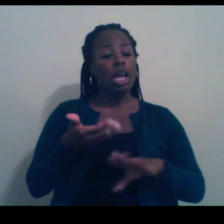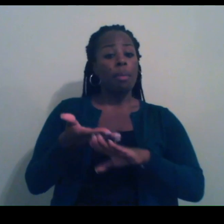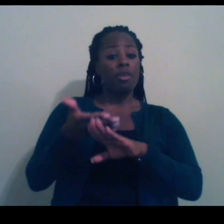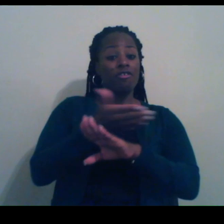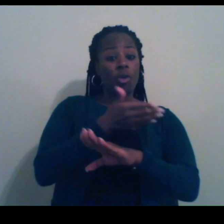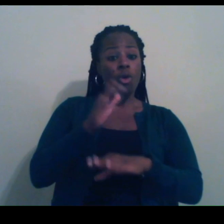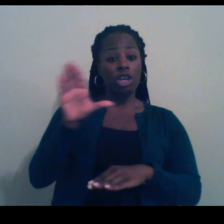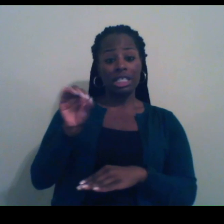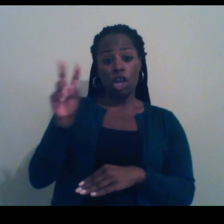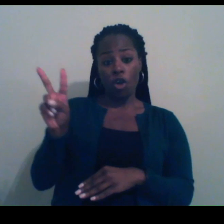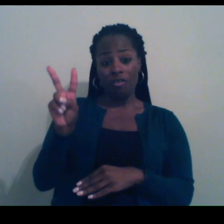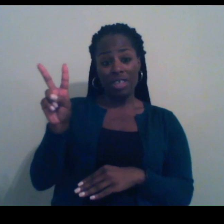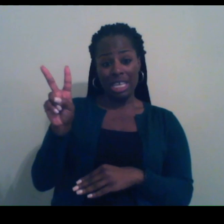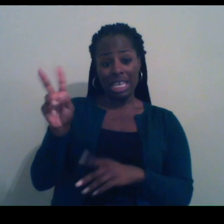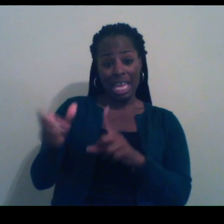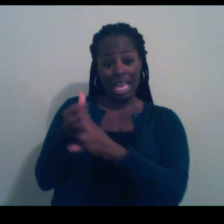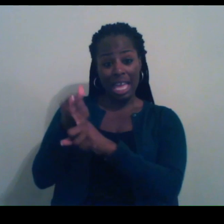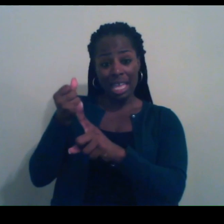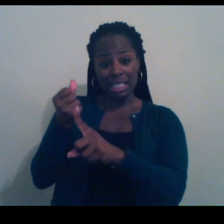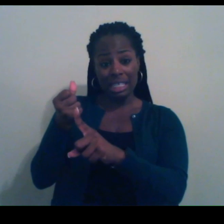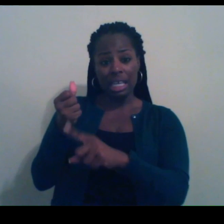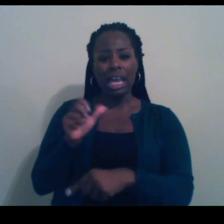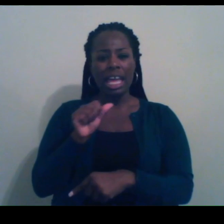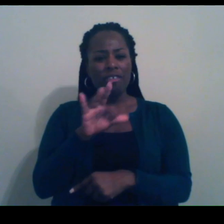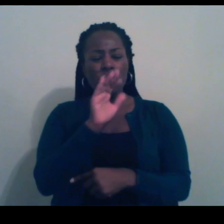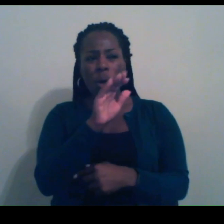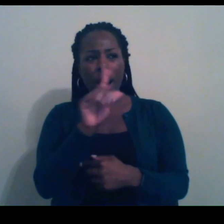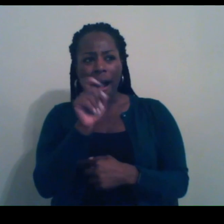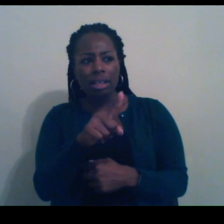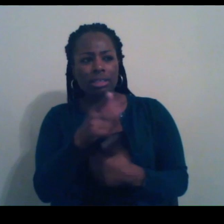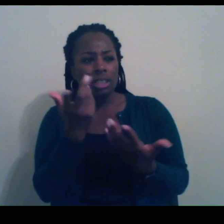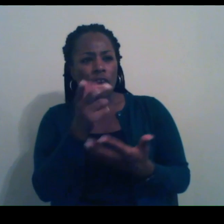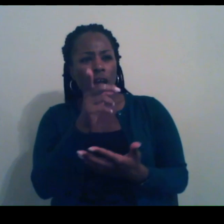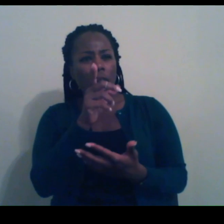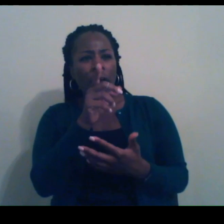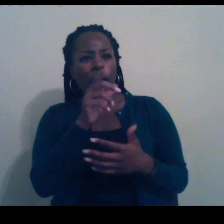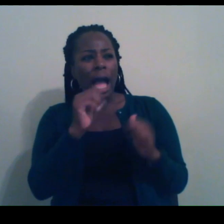preparedness we would give you that every individual should think ahead and